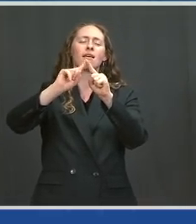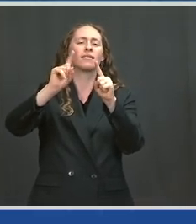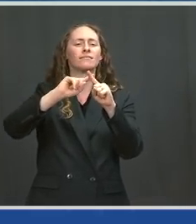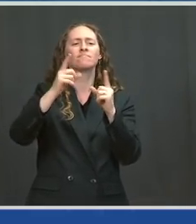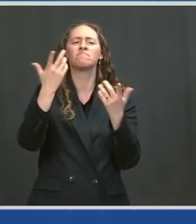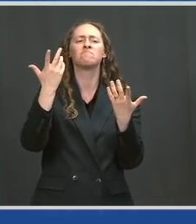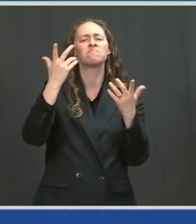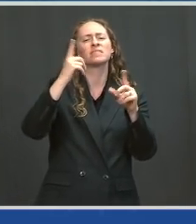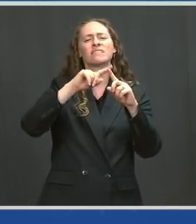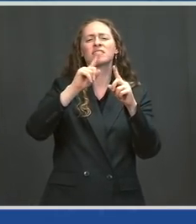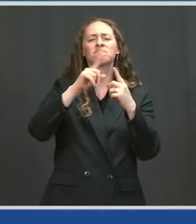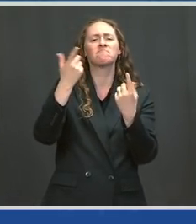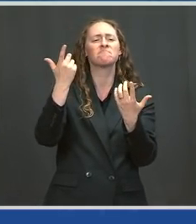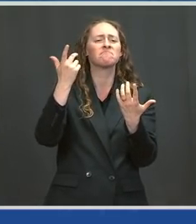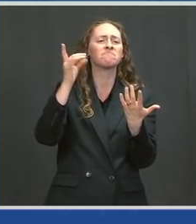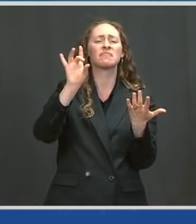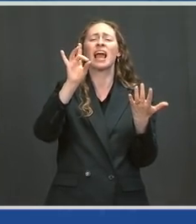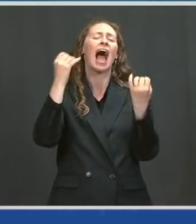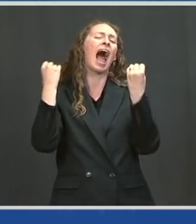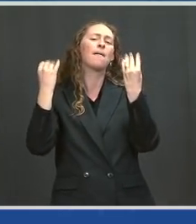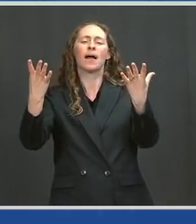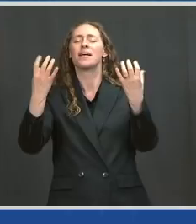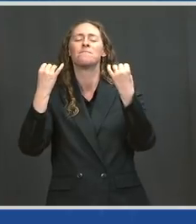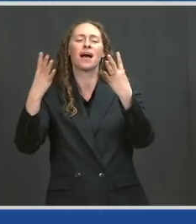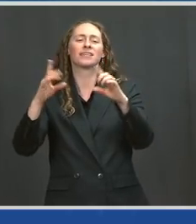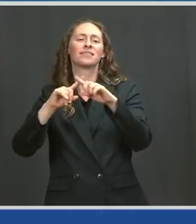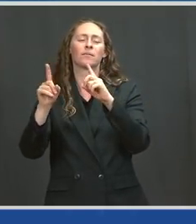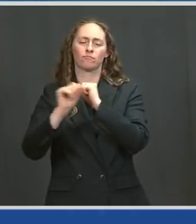Two to three out of five have mixed race couples in them.